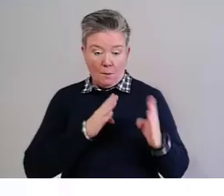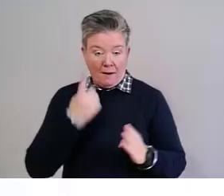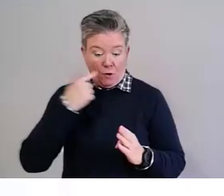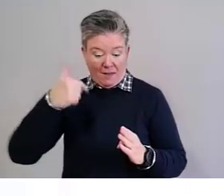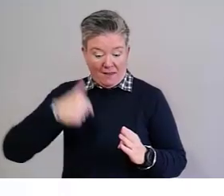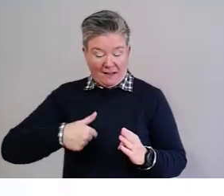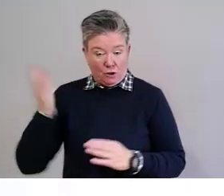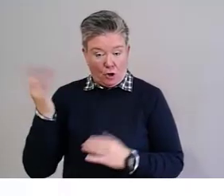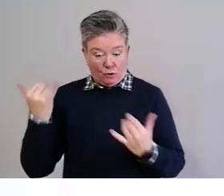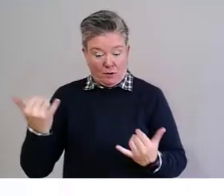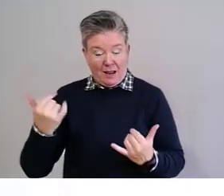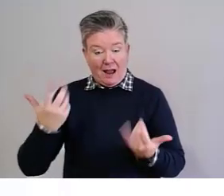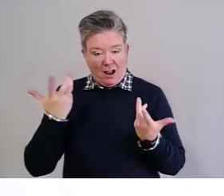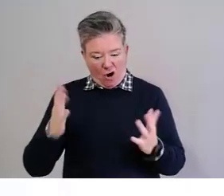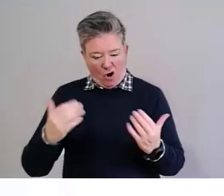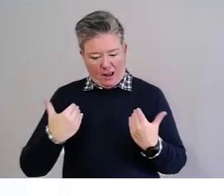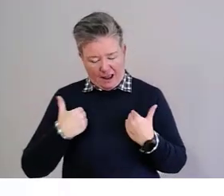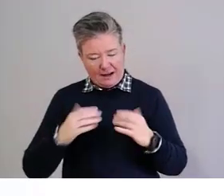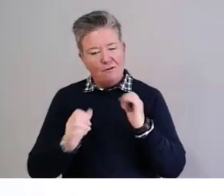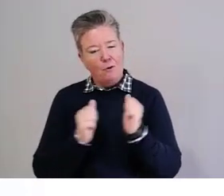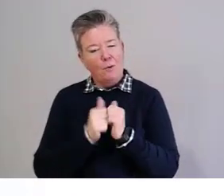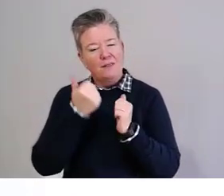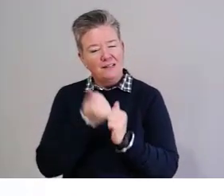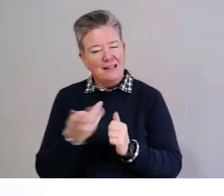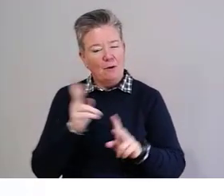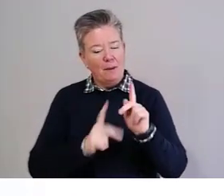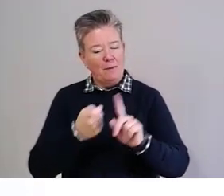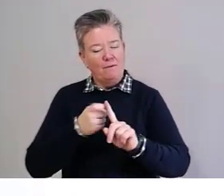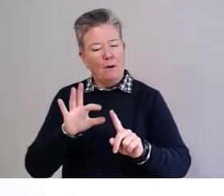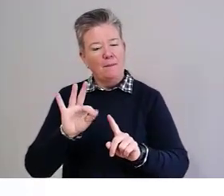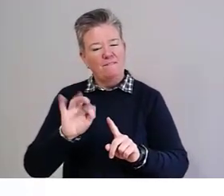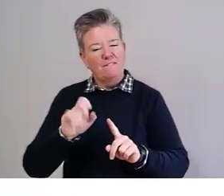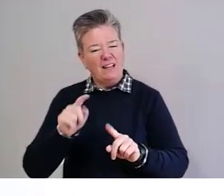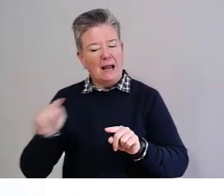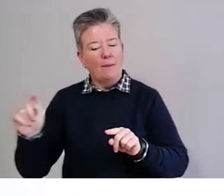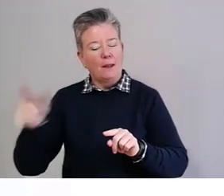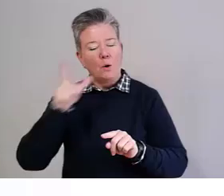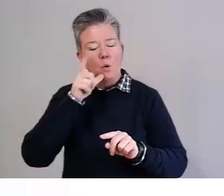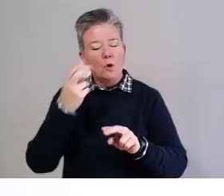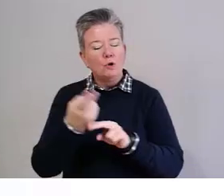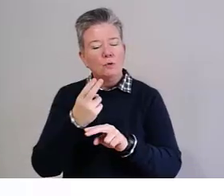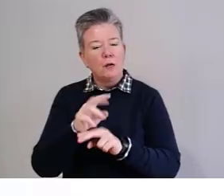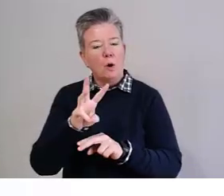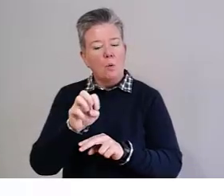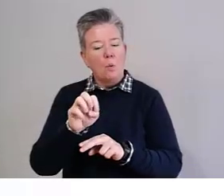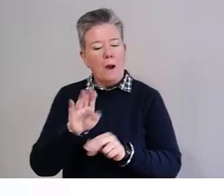I did have conversations with several individuals from the field who are using web-based tools